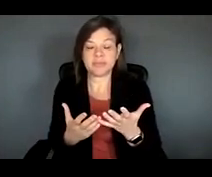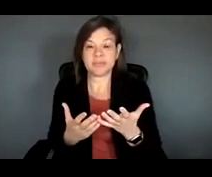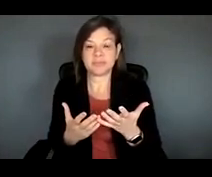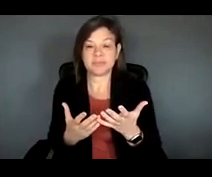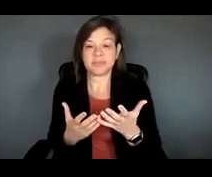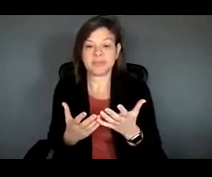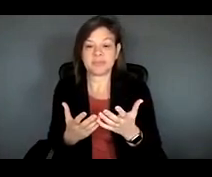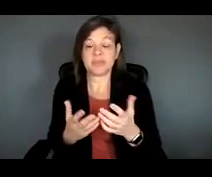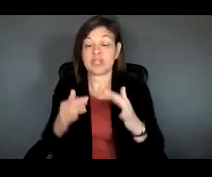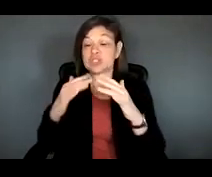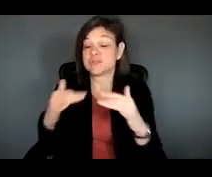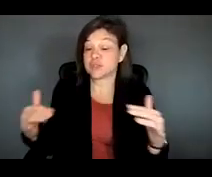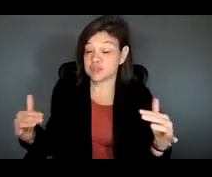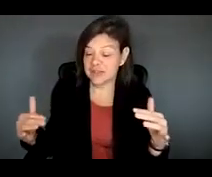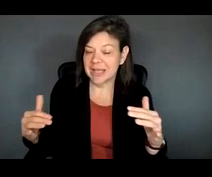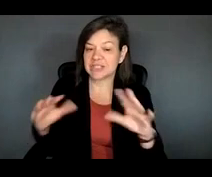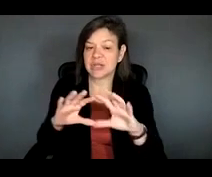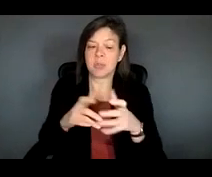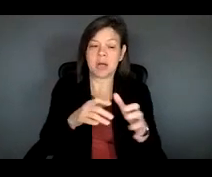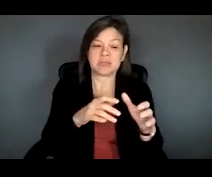be diversification among describers and interpreters.